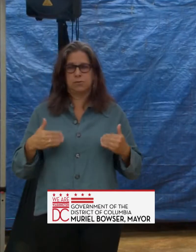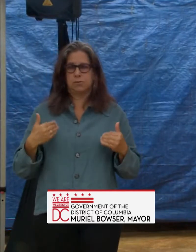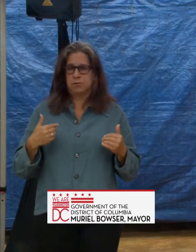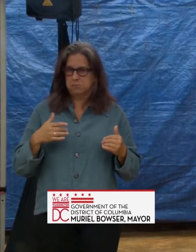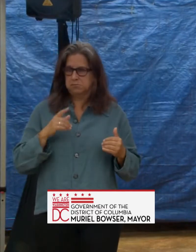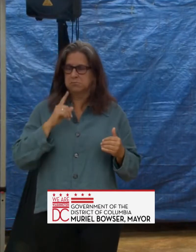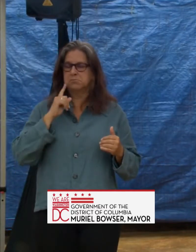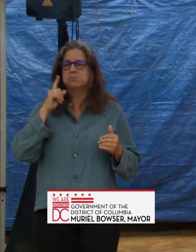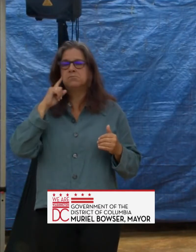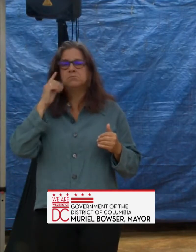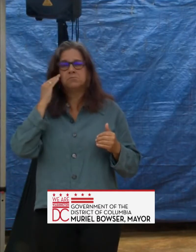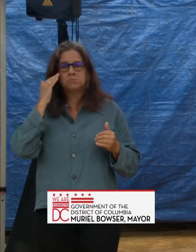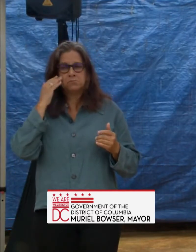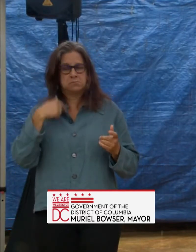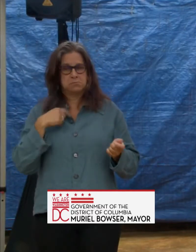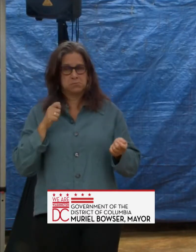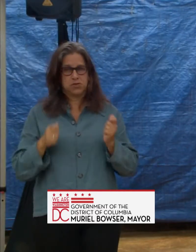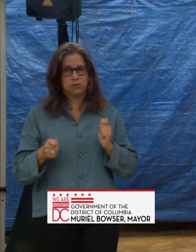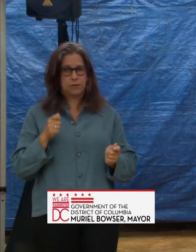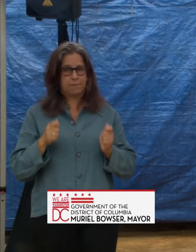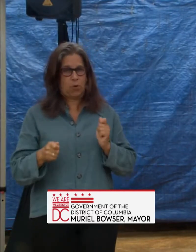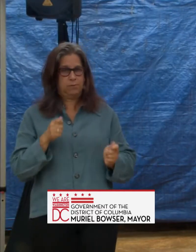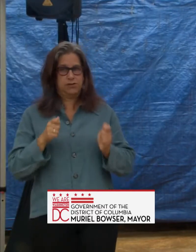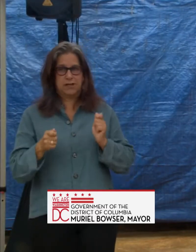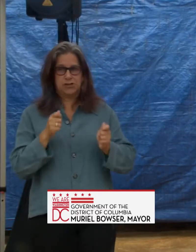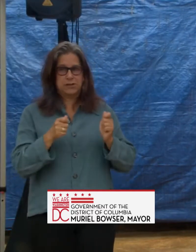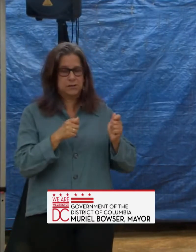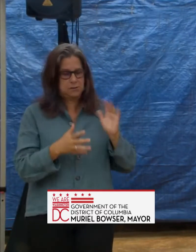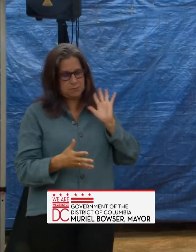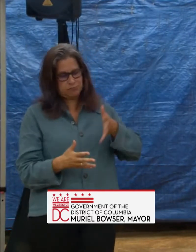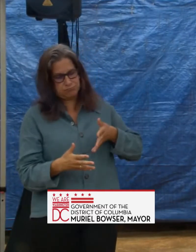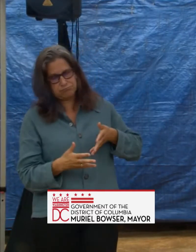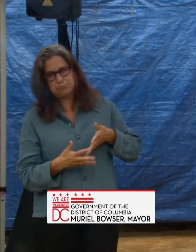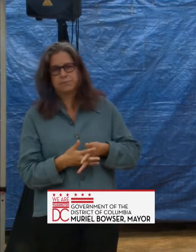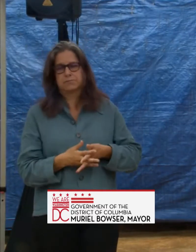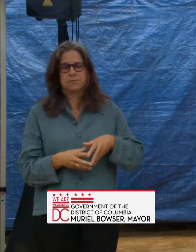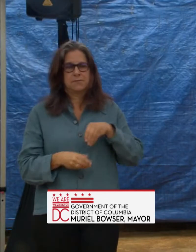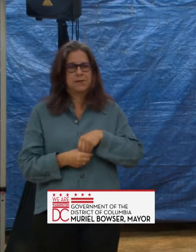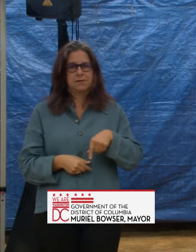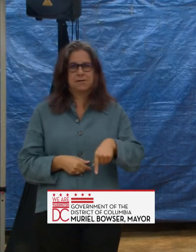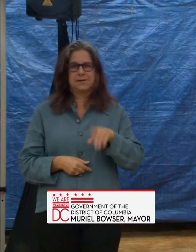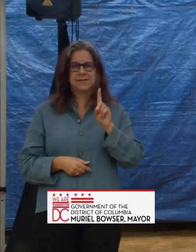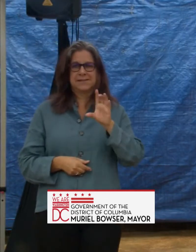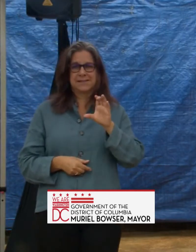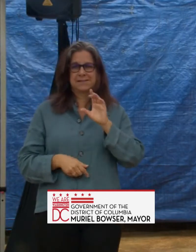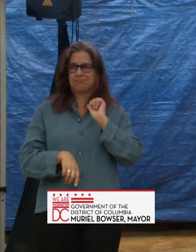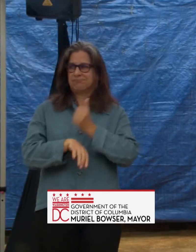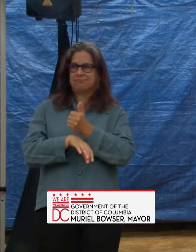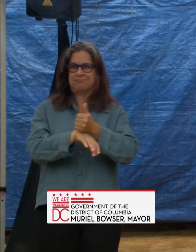WE ARE CREATING ARE TAKING ROOT AND THE INVESTMENTS WE ARE MAKING ARE SPURRING LASTING CHANGE.